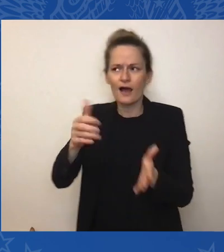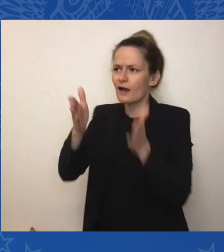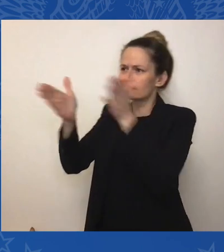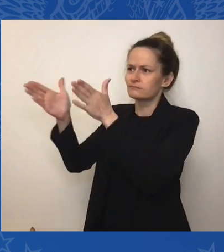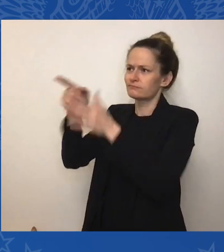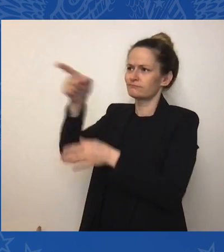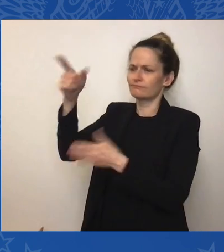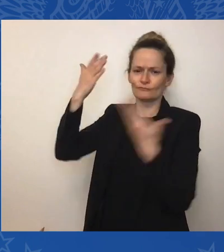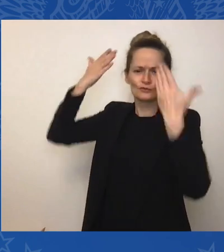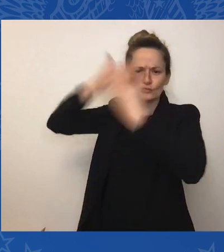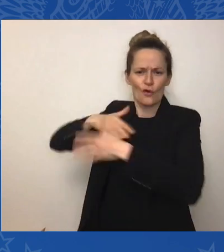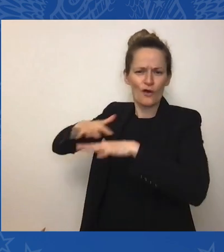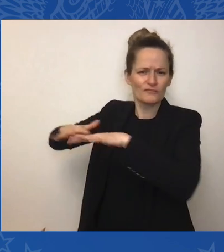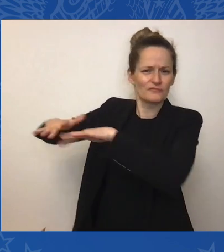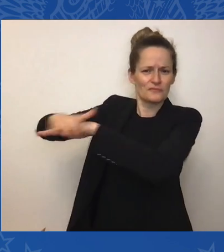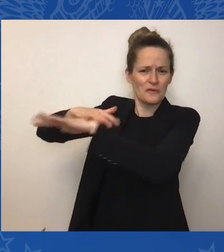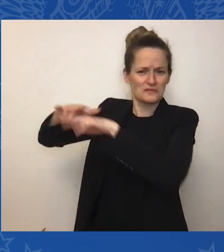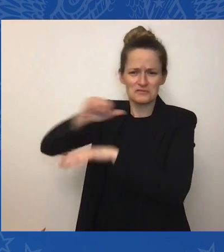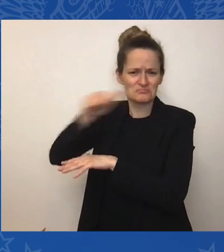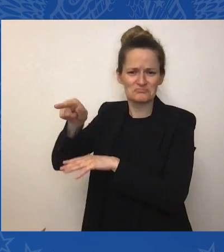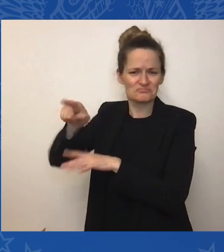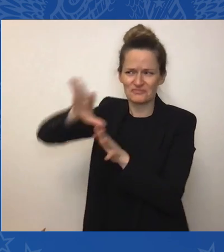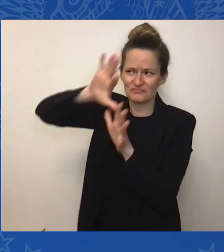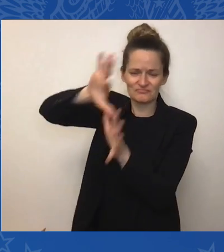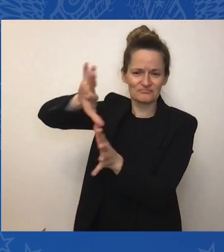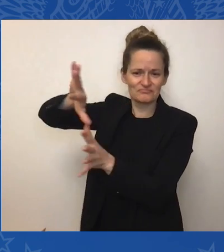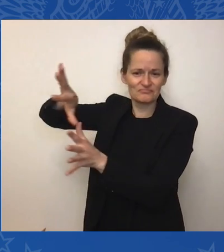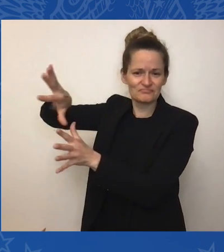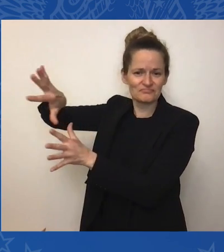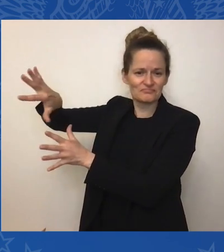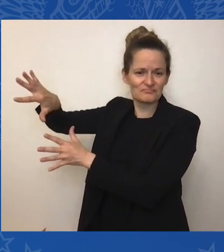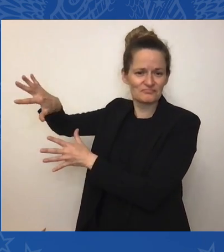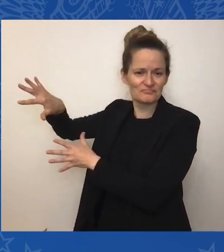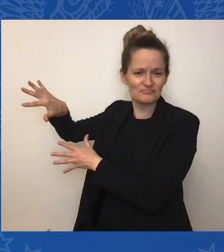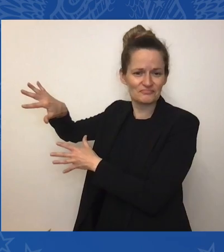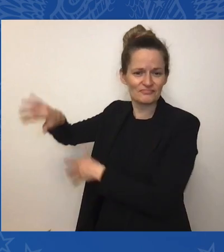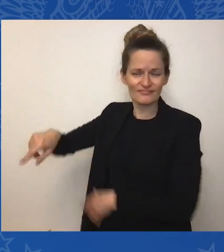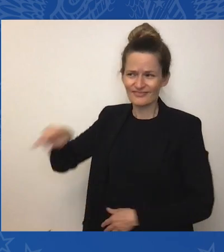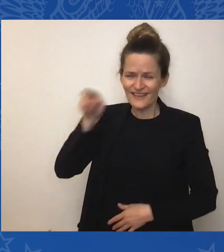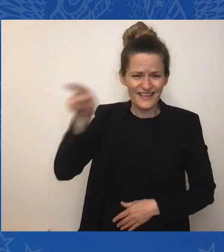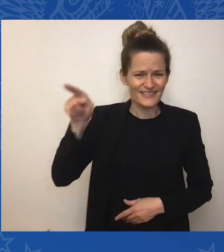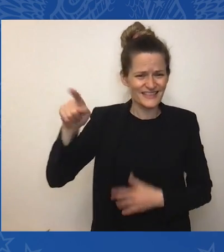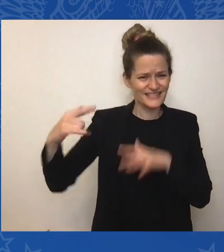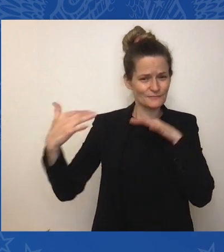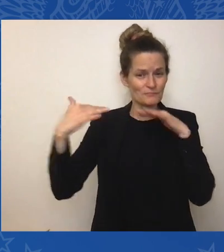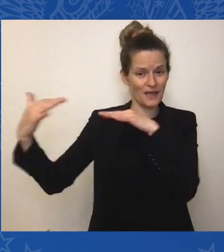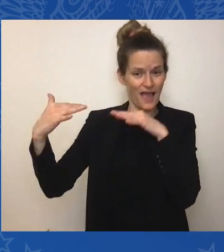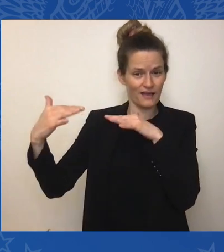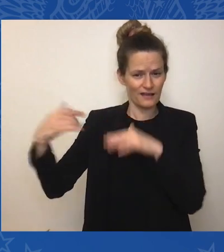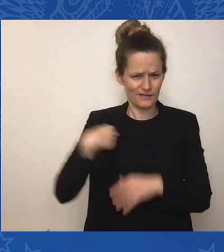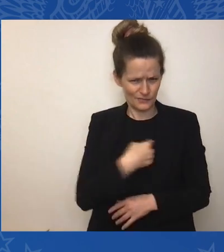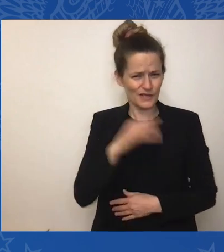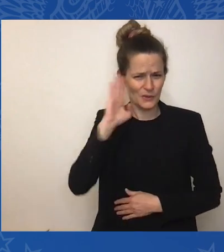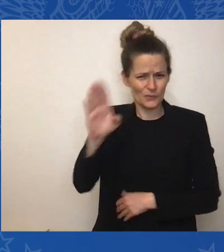we will not lose the right to vote, the right to self-determination, the right to choose,